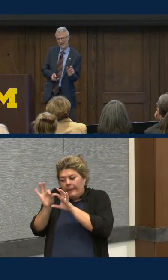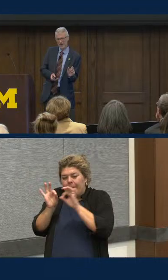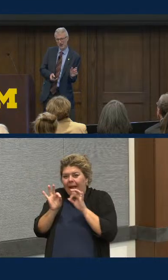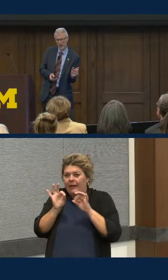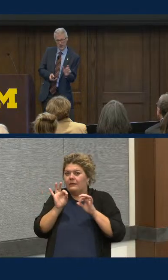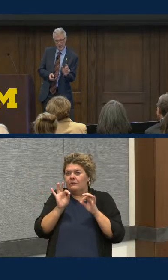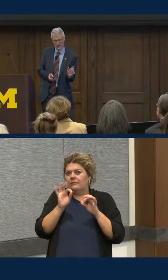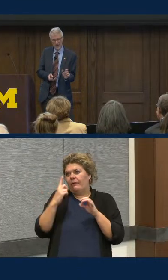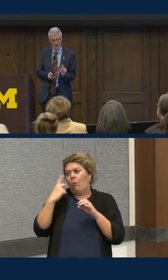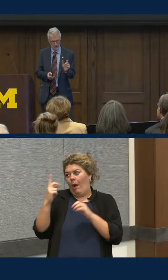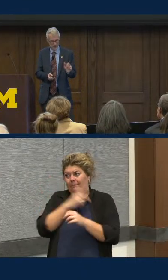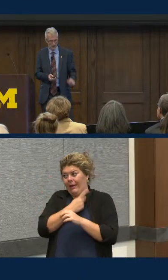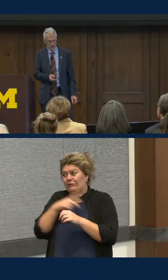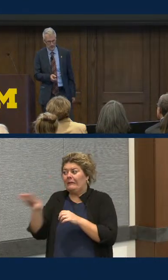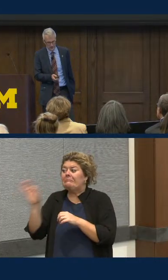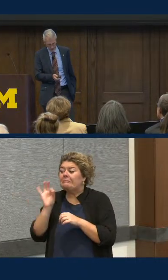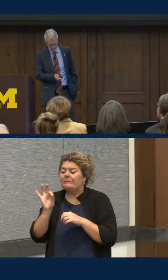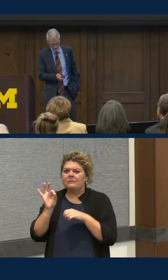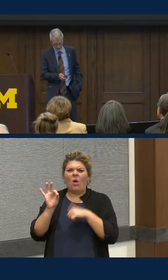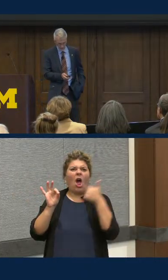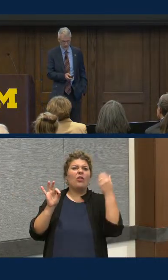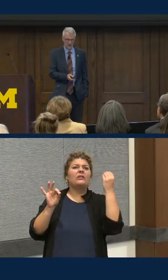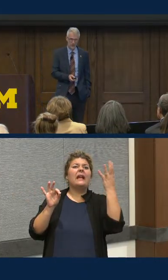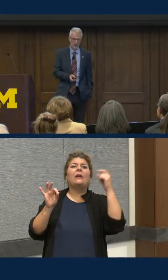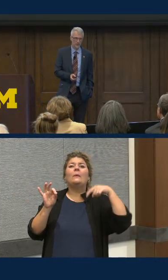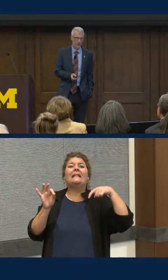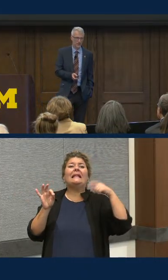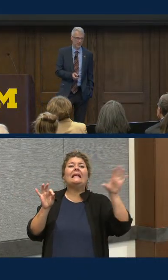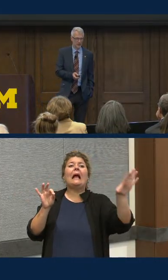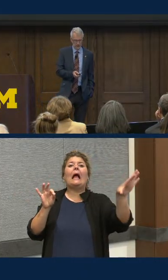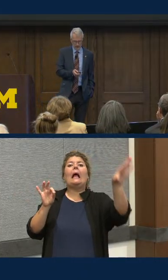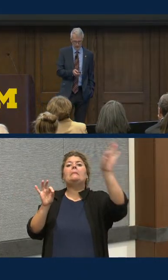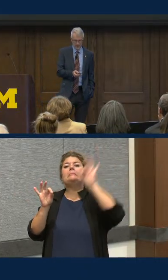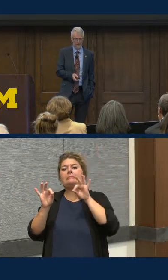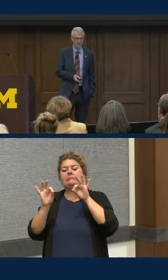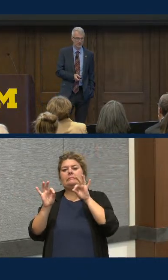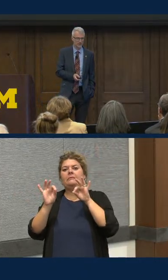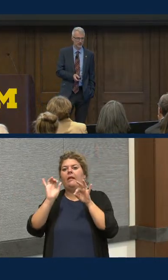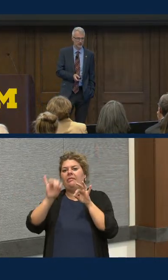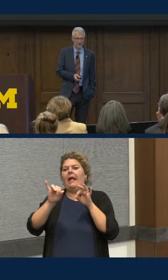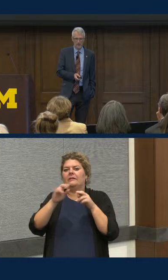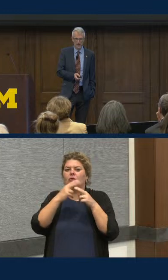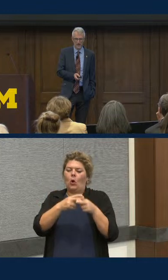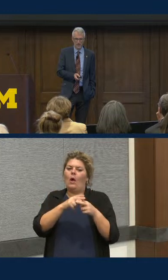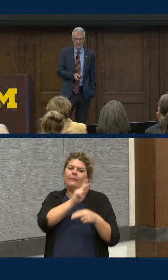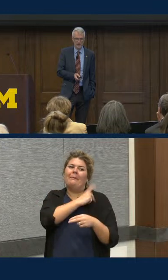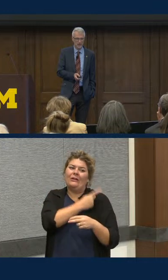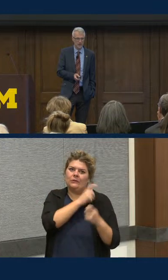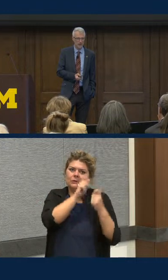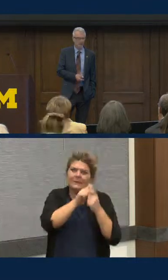what other data do we need for